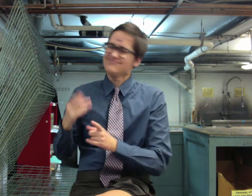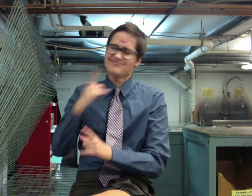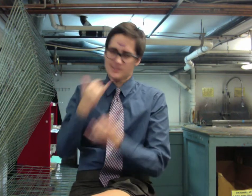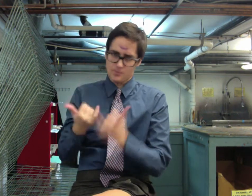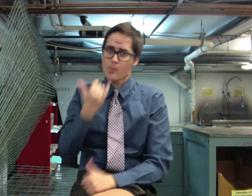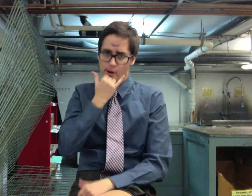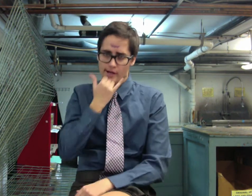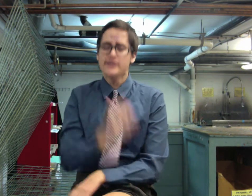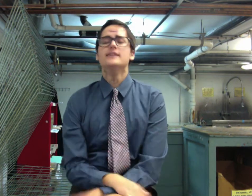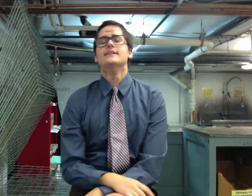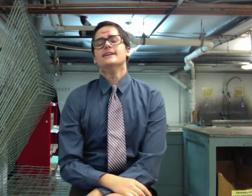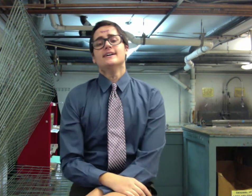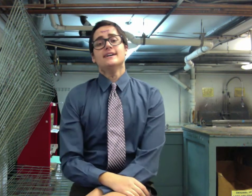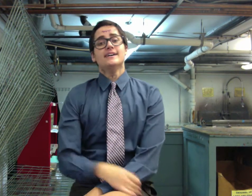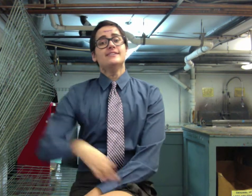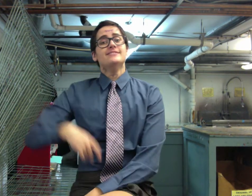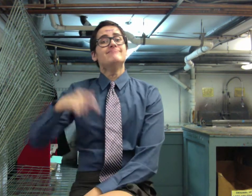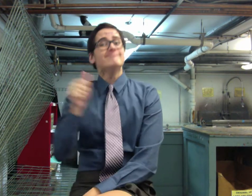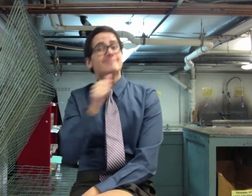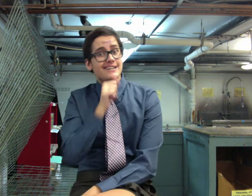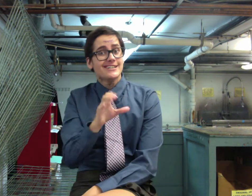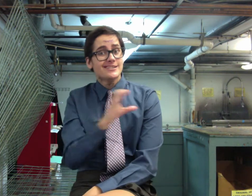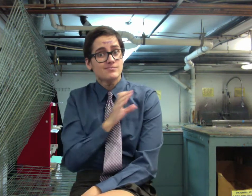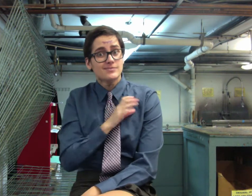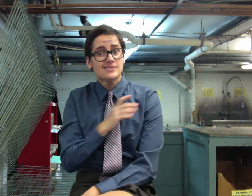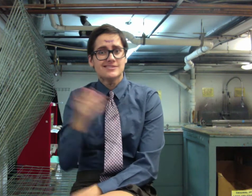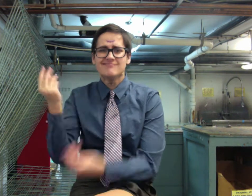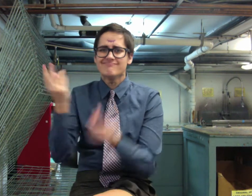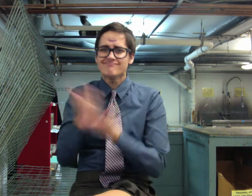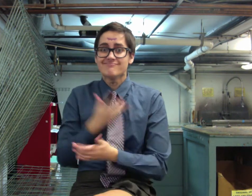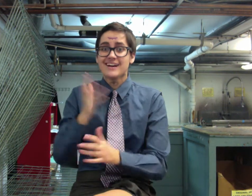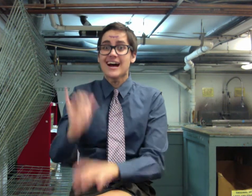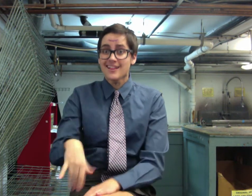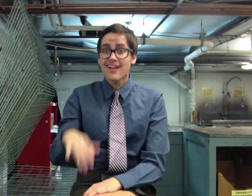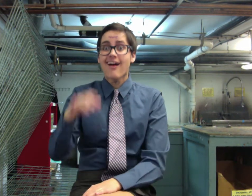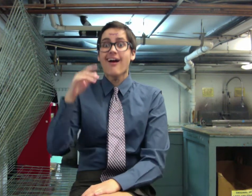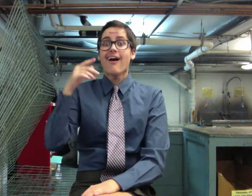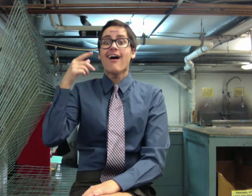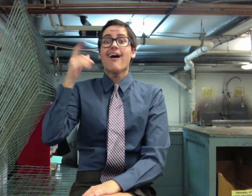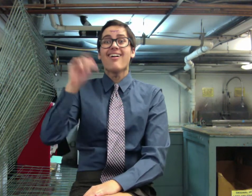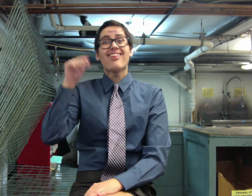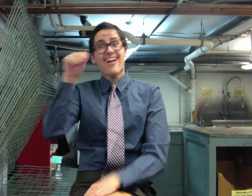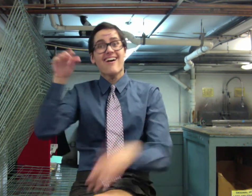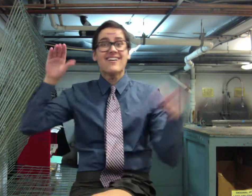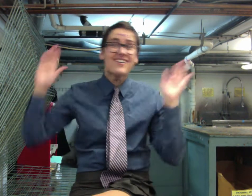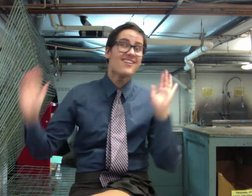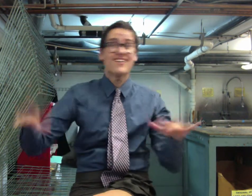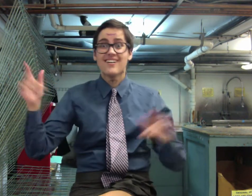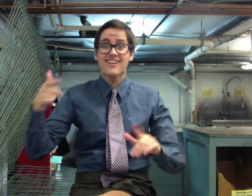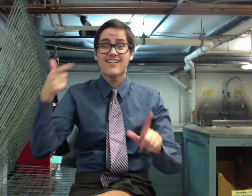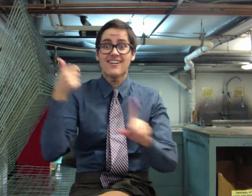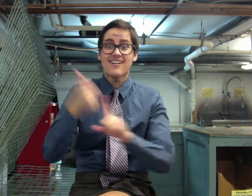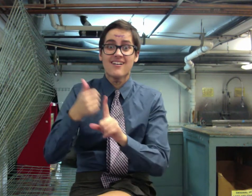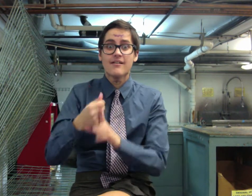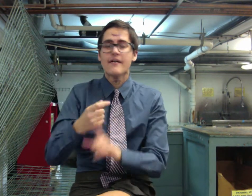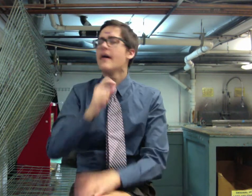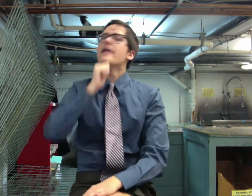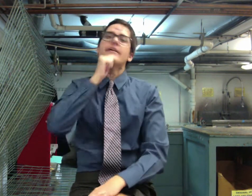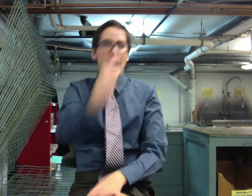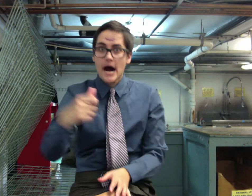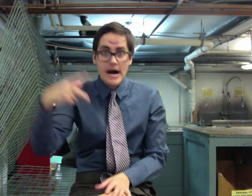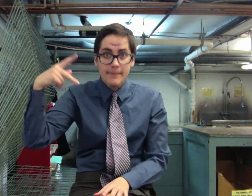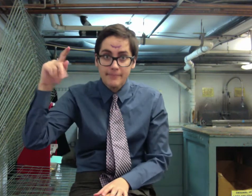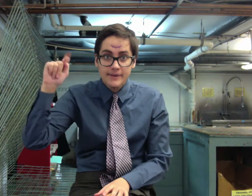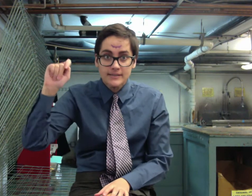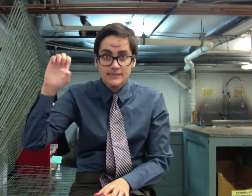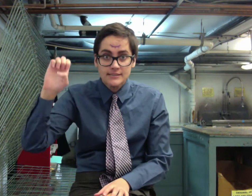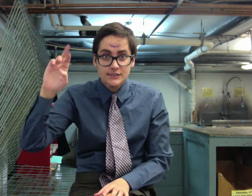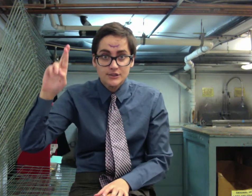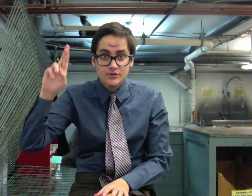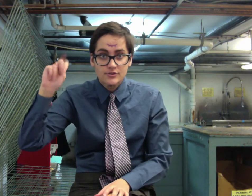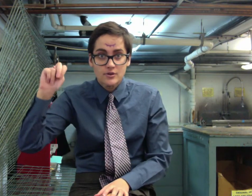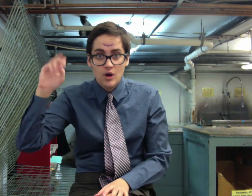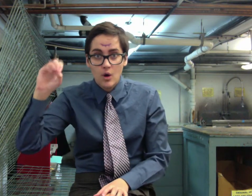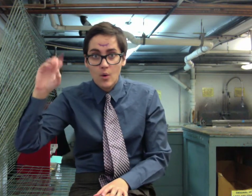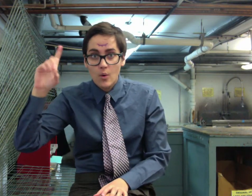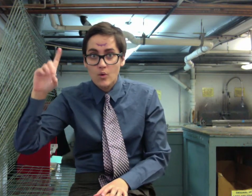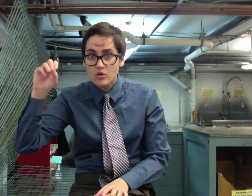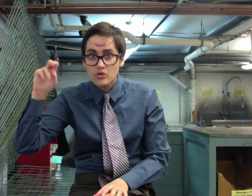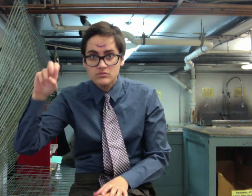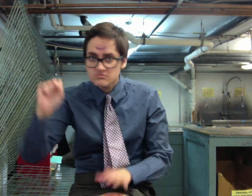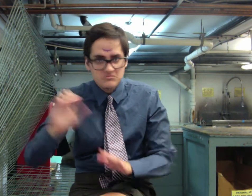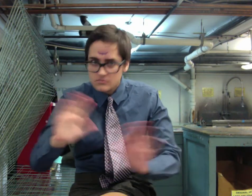Secret police are now reporting that the offending beasts were not pteranodons